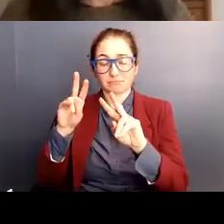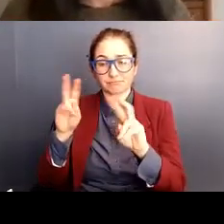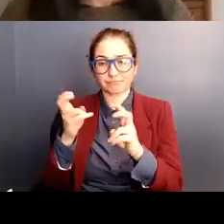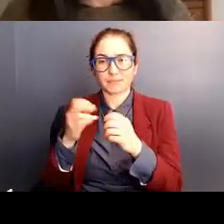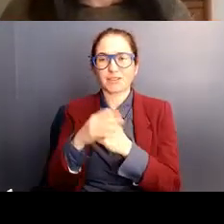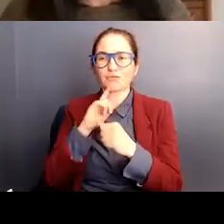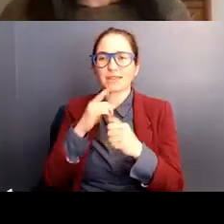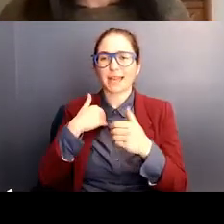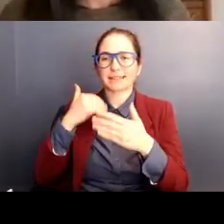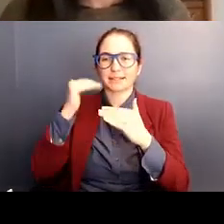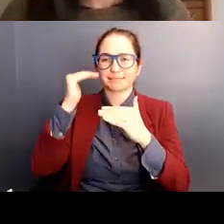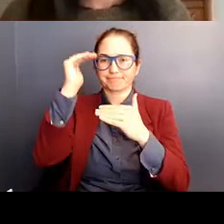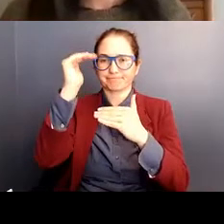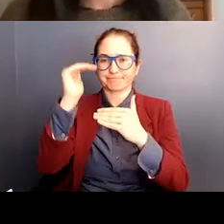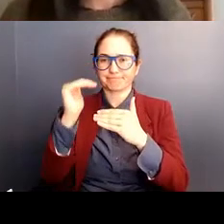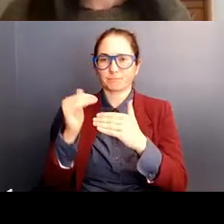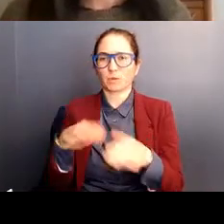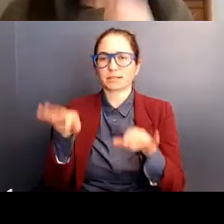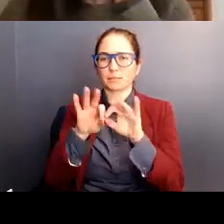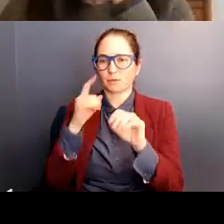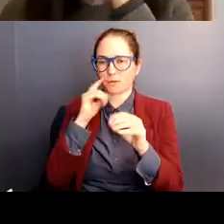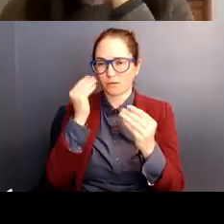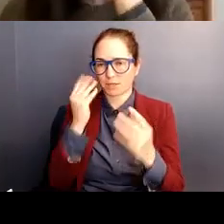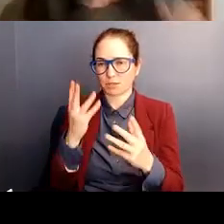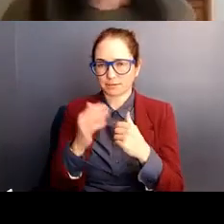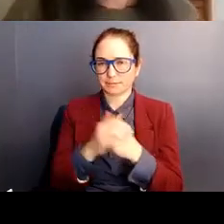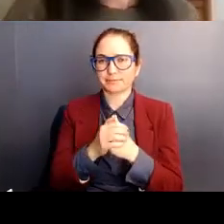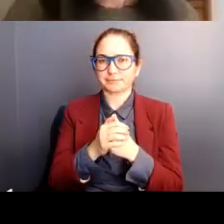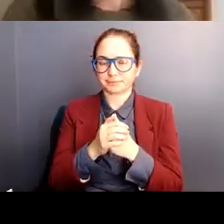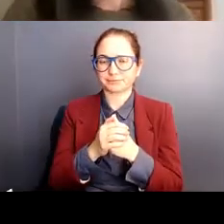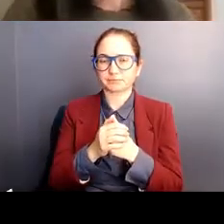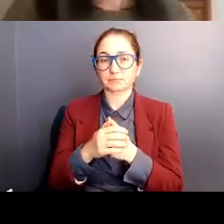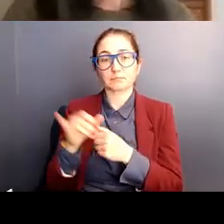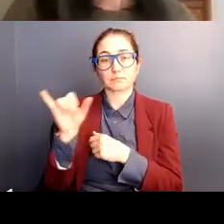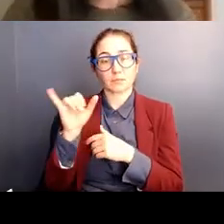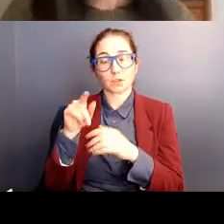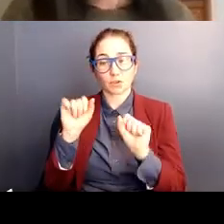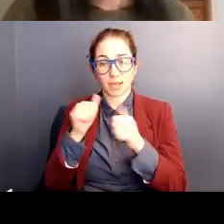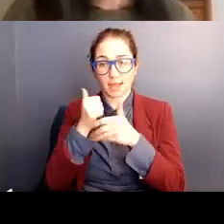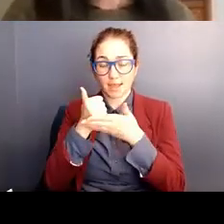of what's important when it comes to the information. Another way that you can help be accessible is to use